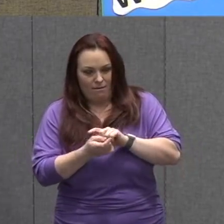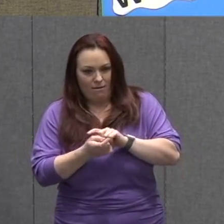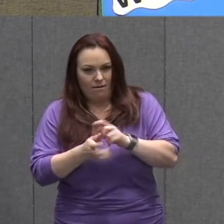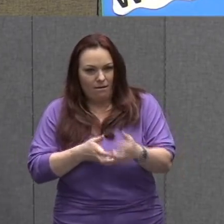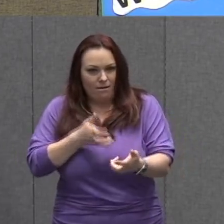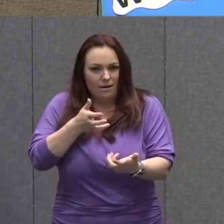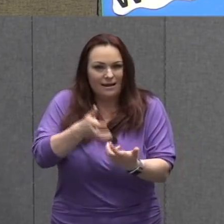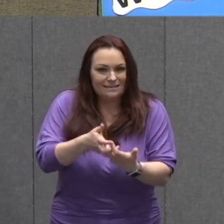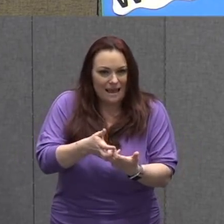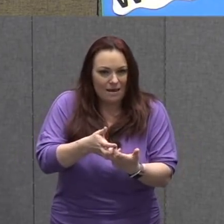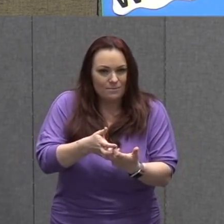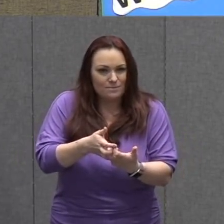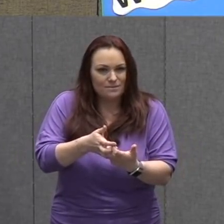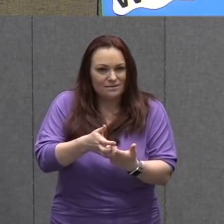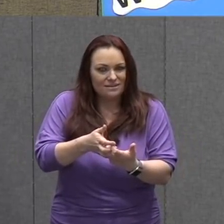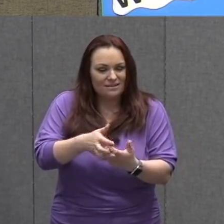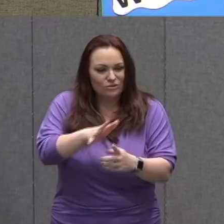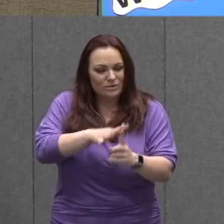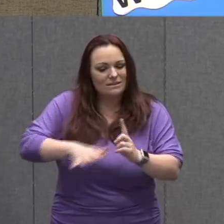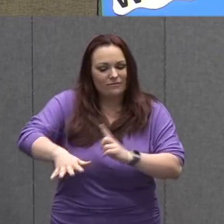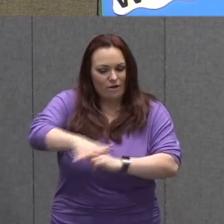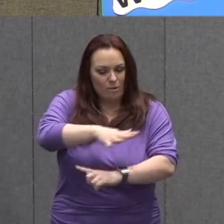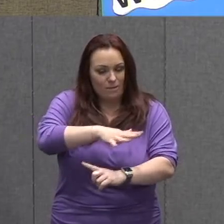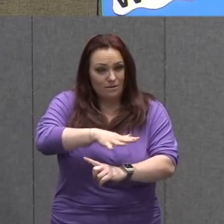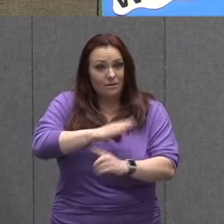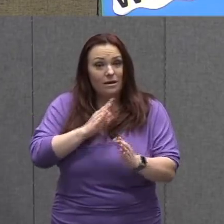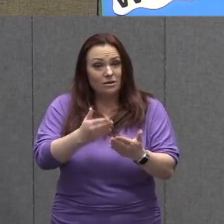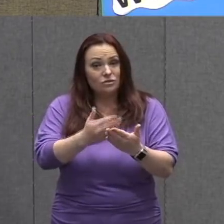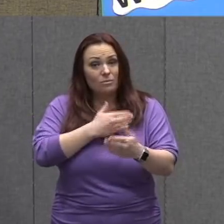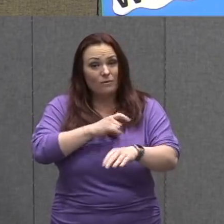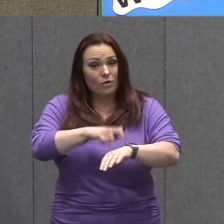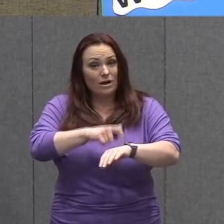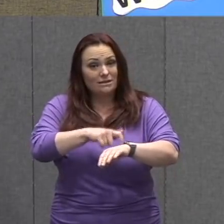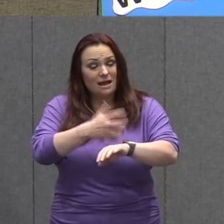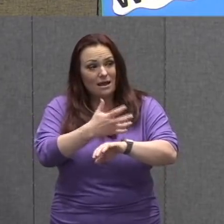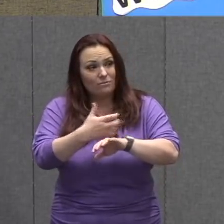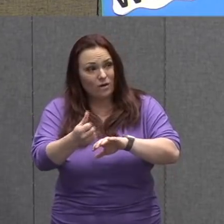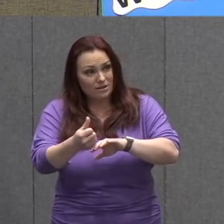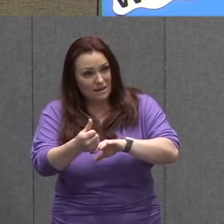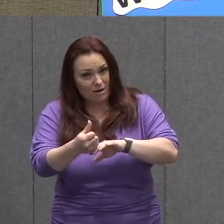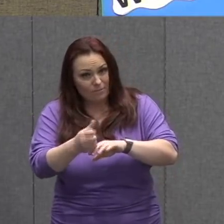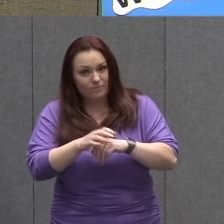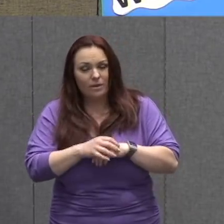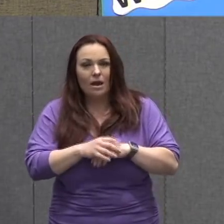Now, before our time together is up I want to show you a quick science experiment.